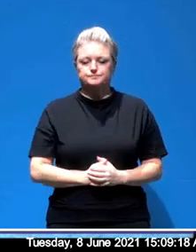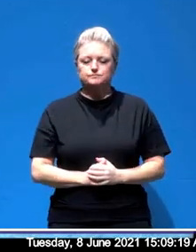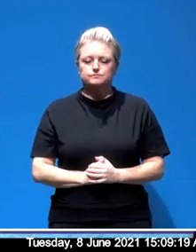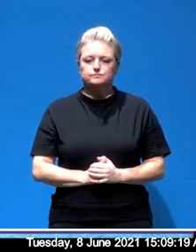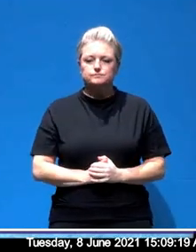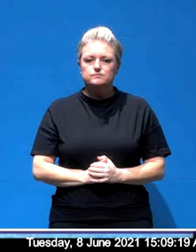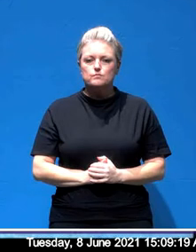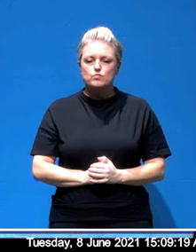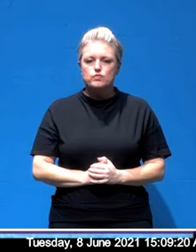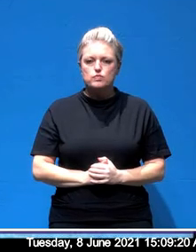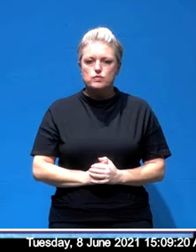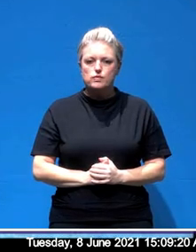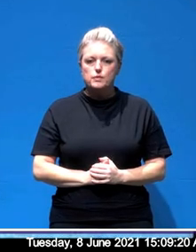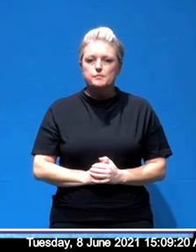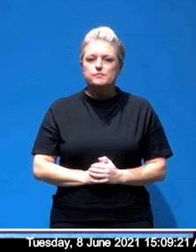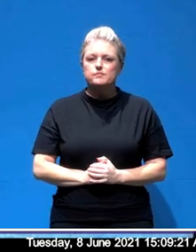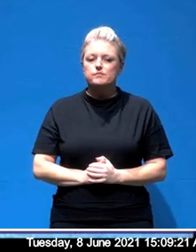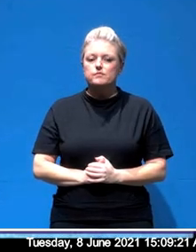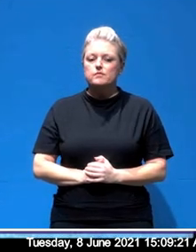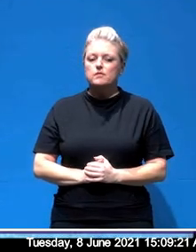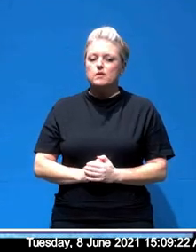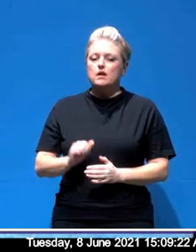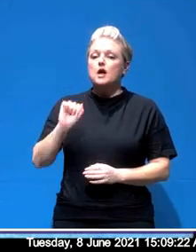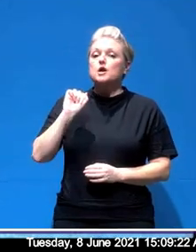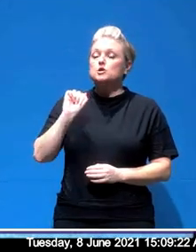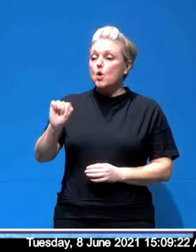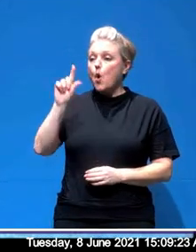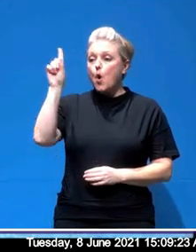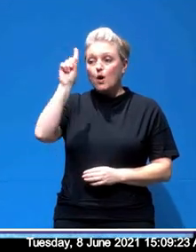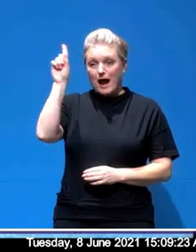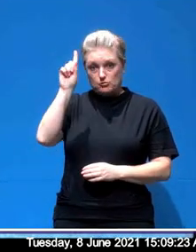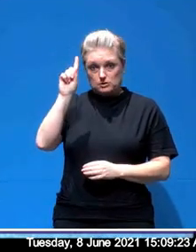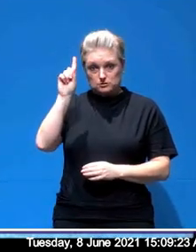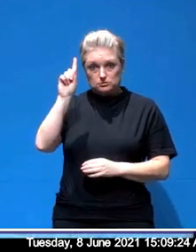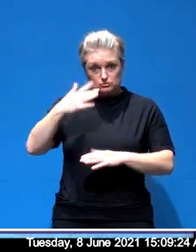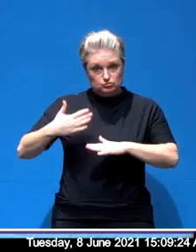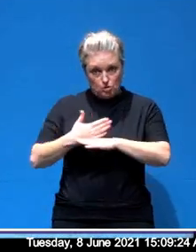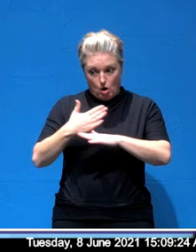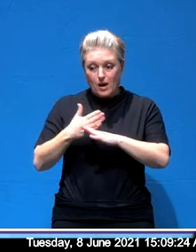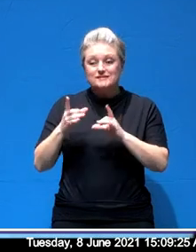You have held your current role since about August 2018; is that right? That's correct.